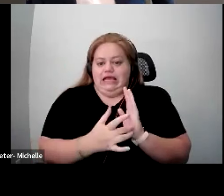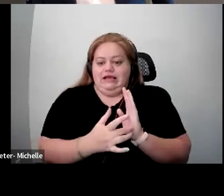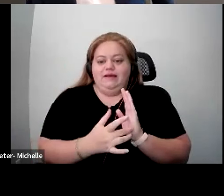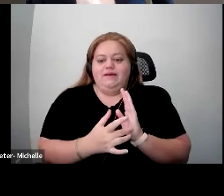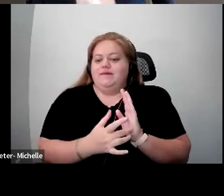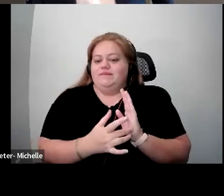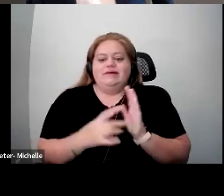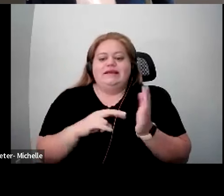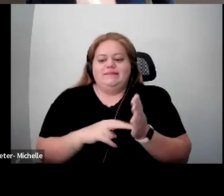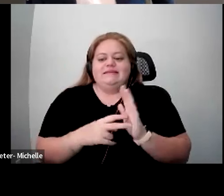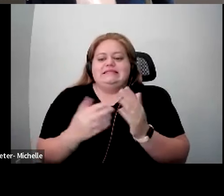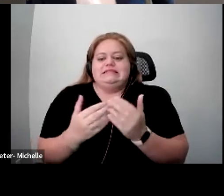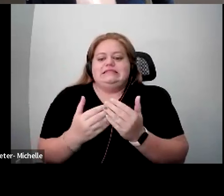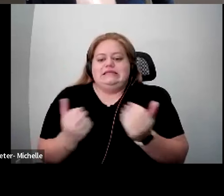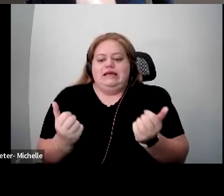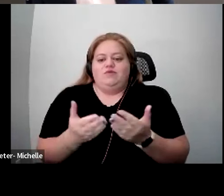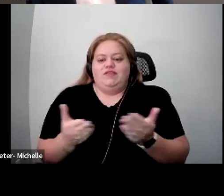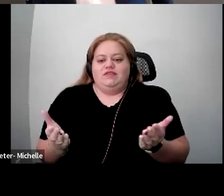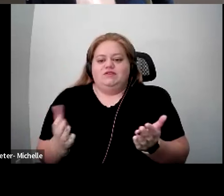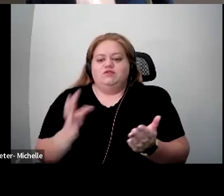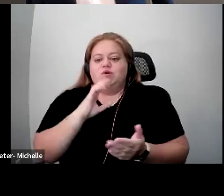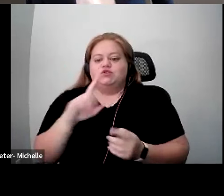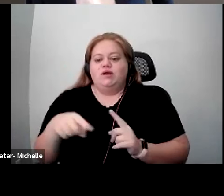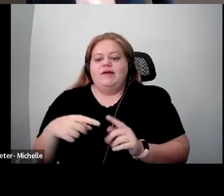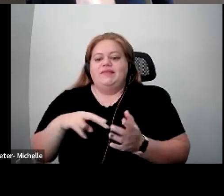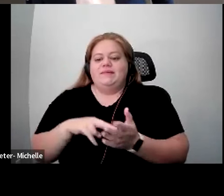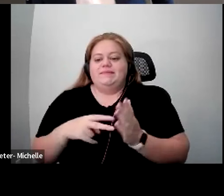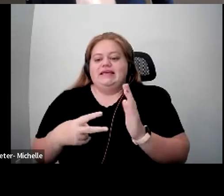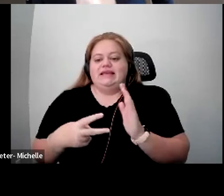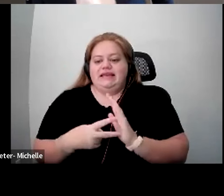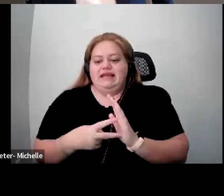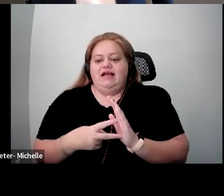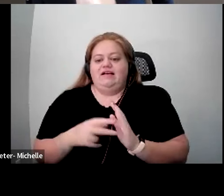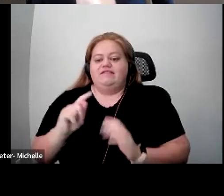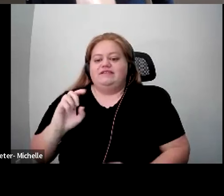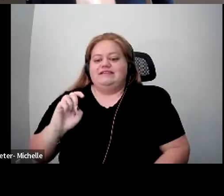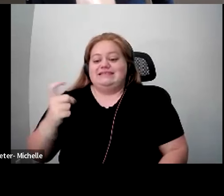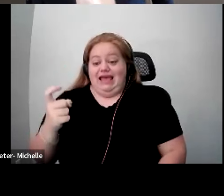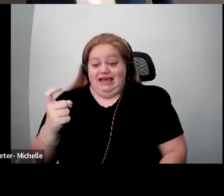And it's important. I will talk about the meaning of TeX, which has a Greek letter, which is a typesetting